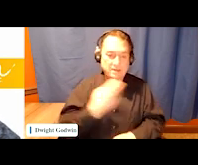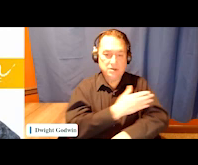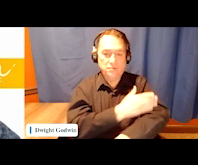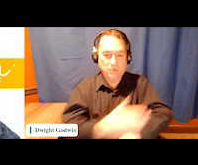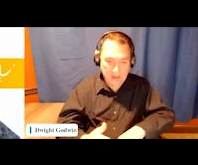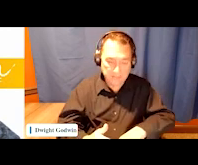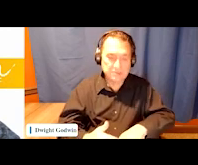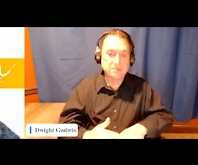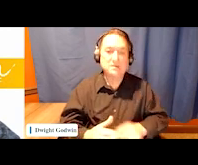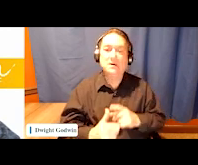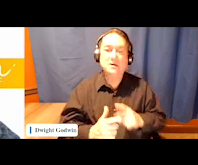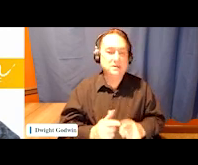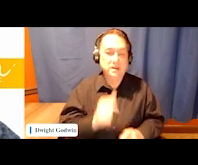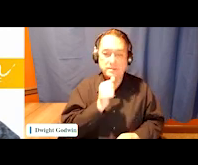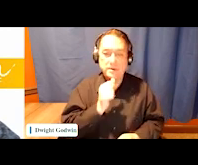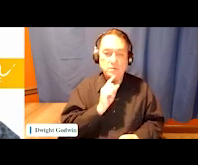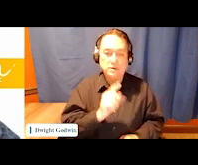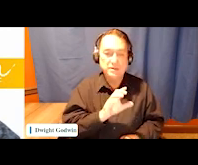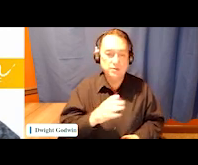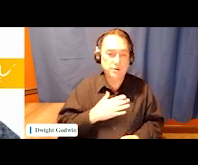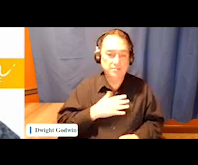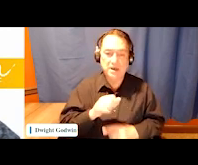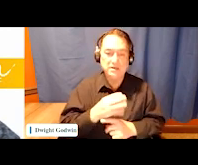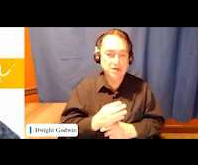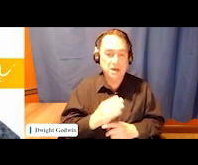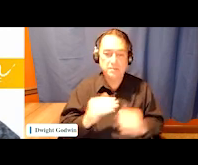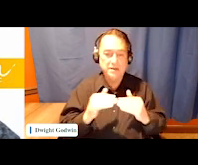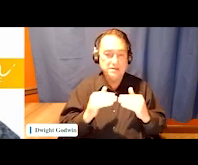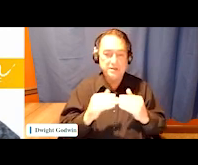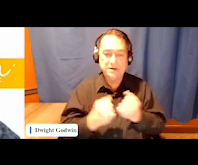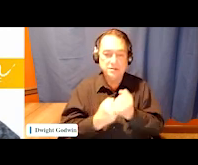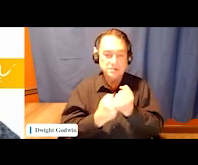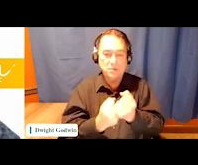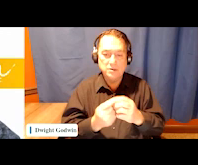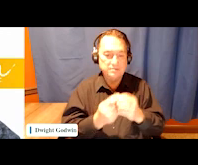then I'm not really doing my job as a peer support specialist.